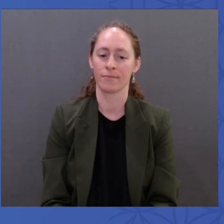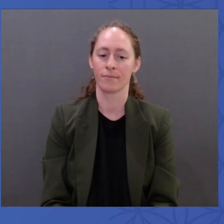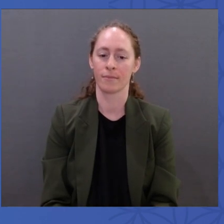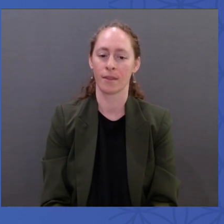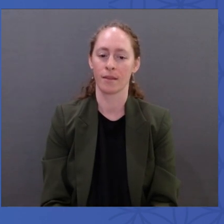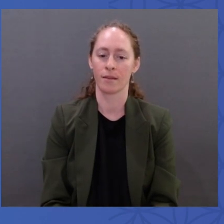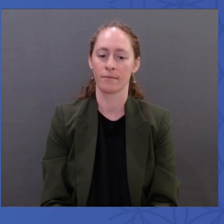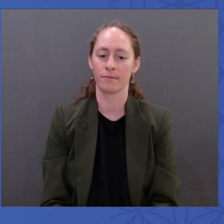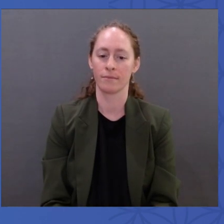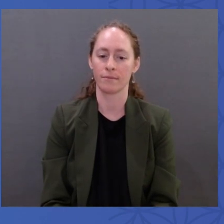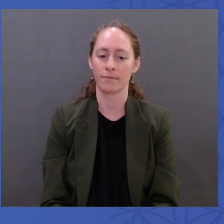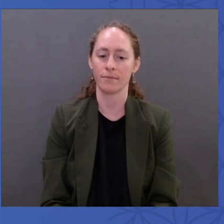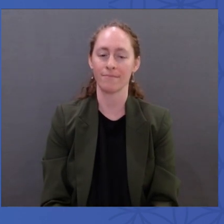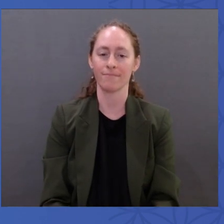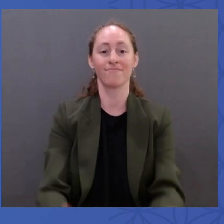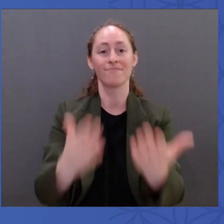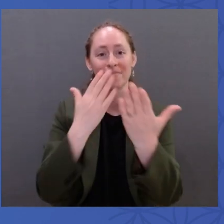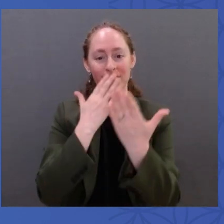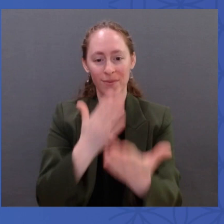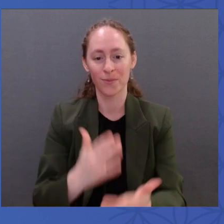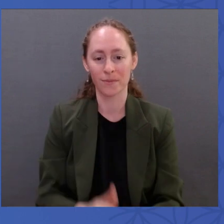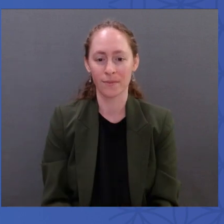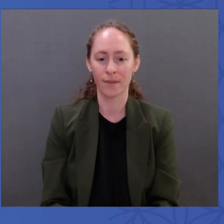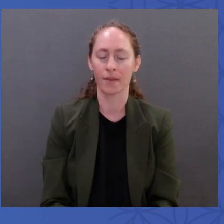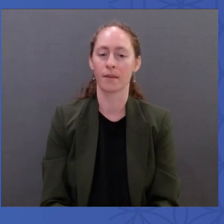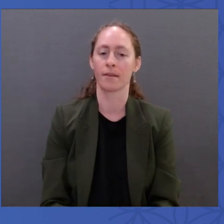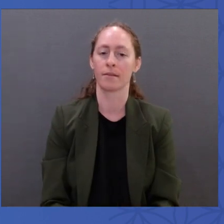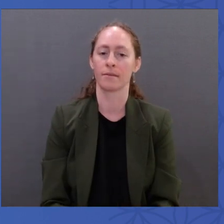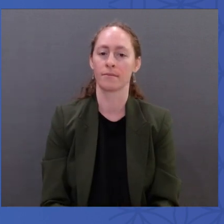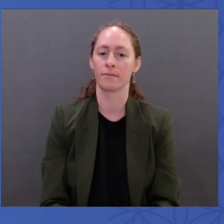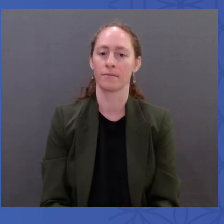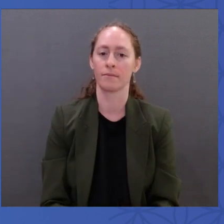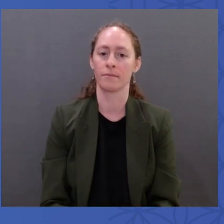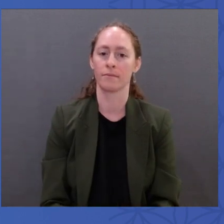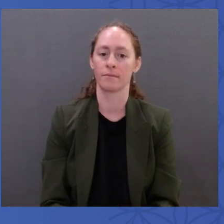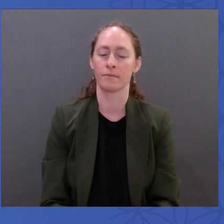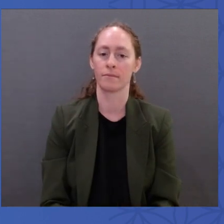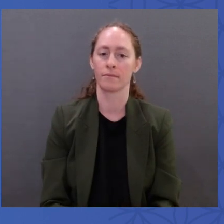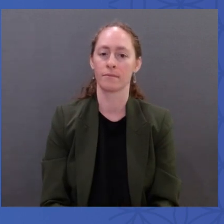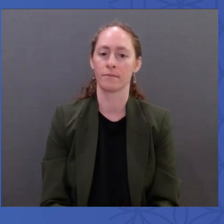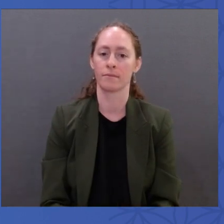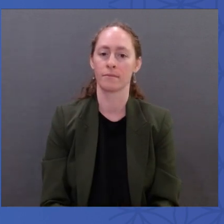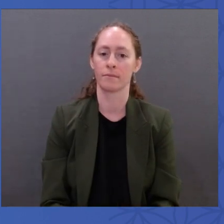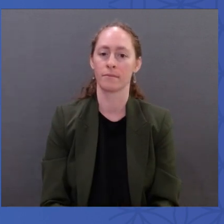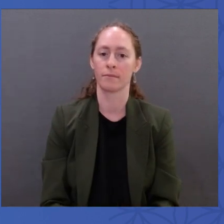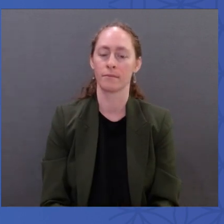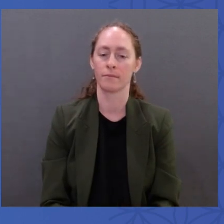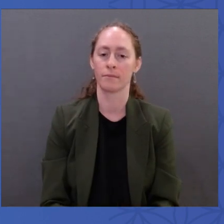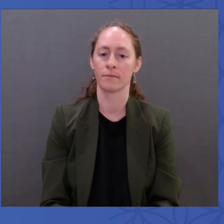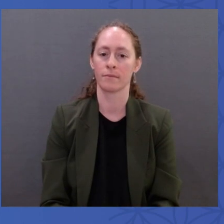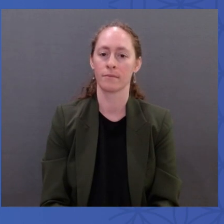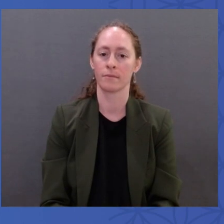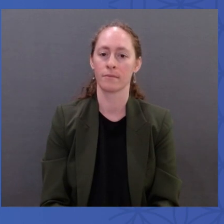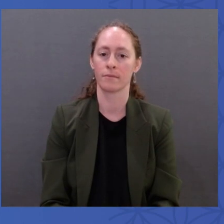And to everyone. We'd like to give everyone participating an opportunity to speak to this initiative,